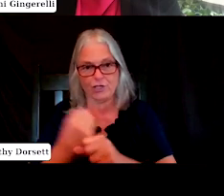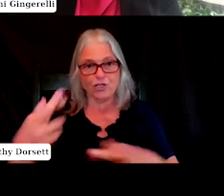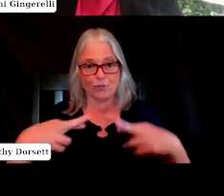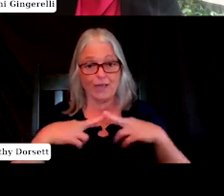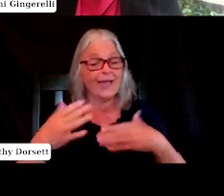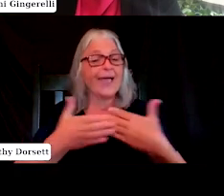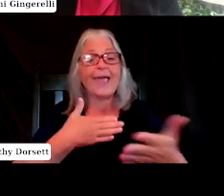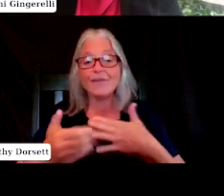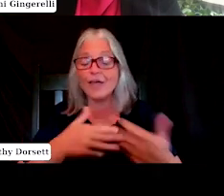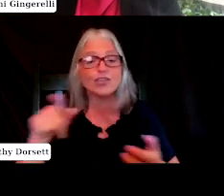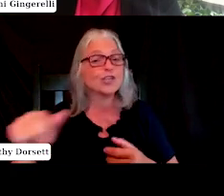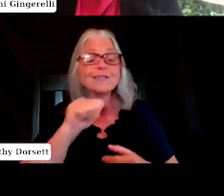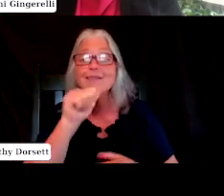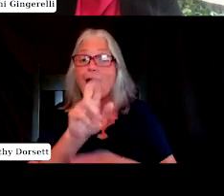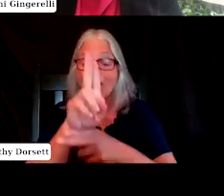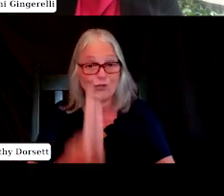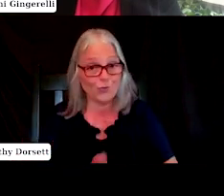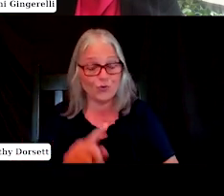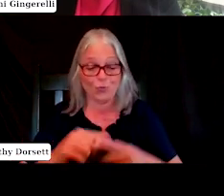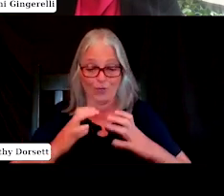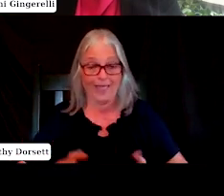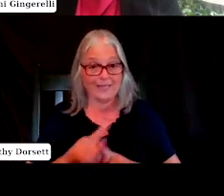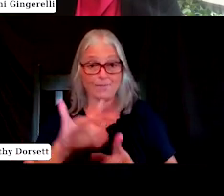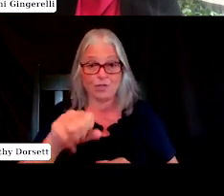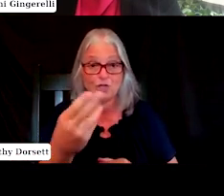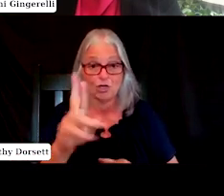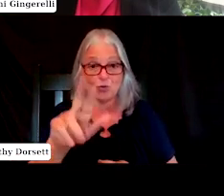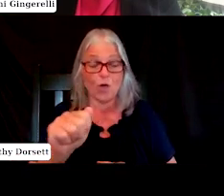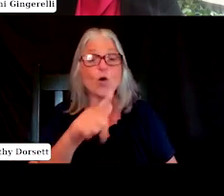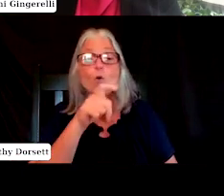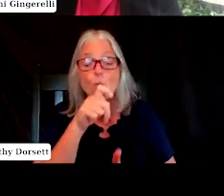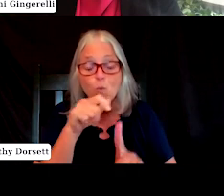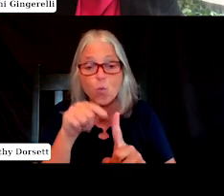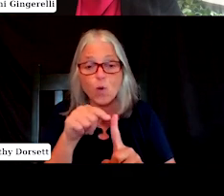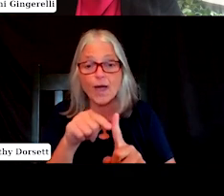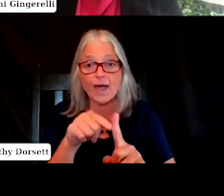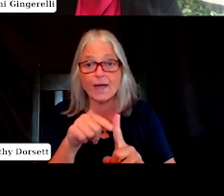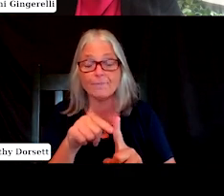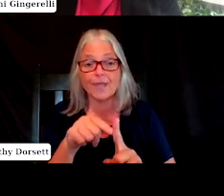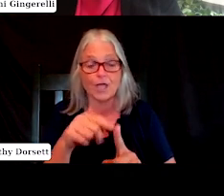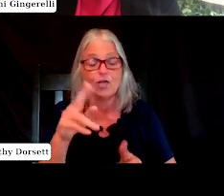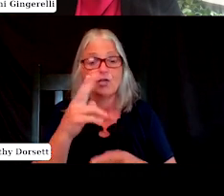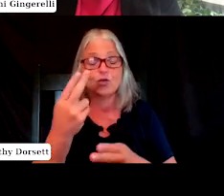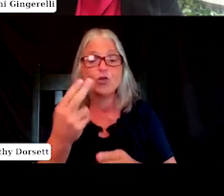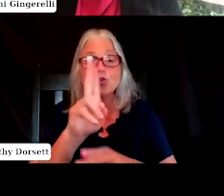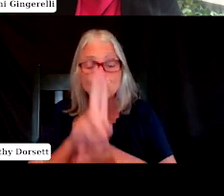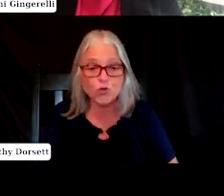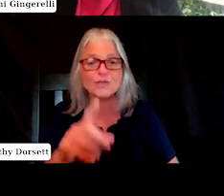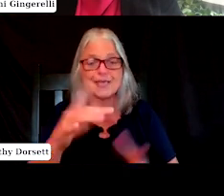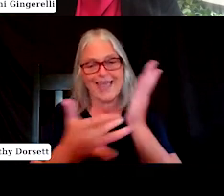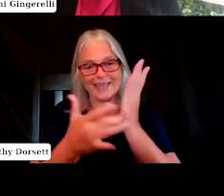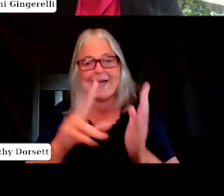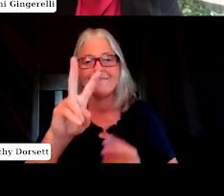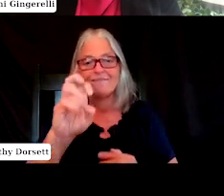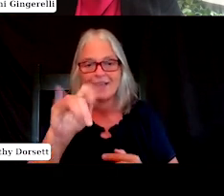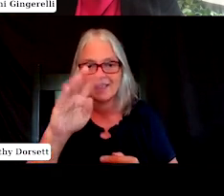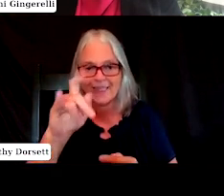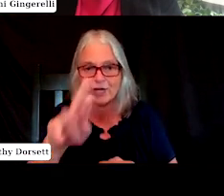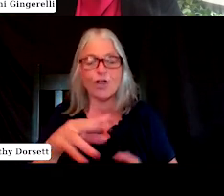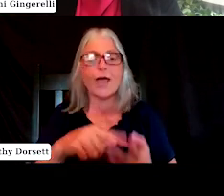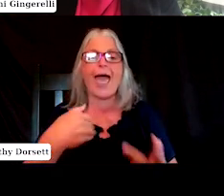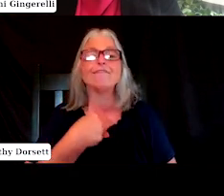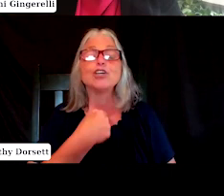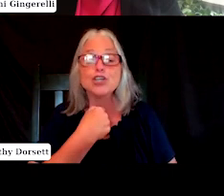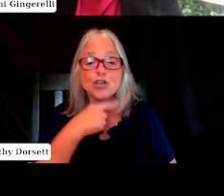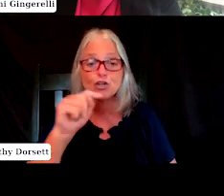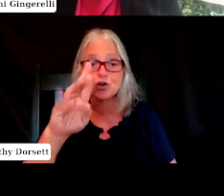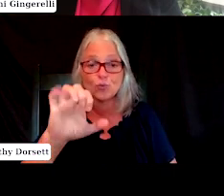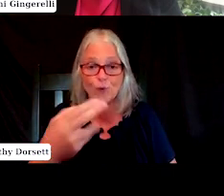Even though she's not accustomed to clients like Joshua, who are use technology ventilator and and have a trick. And that kind of thing. The